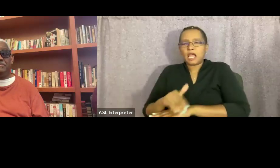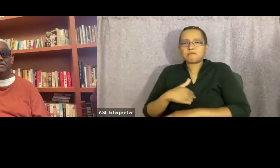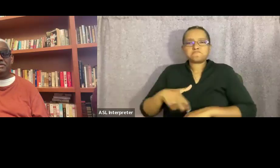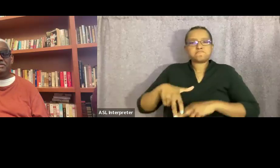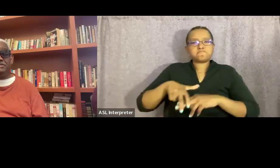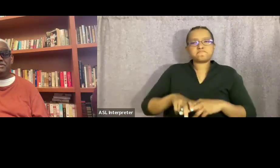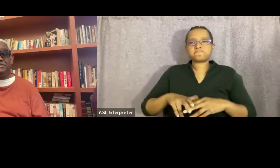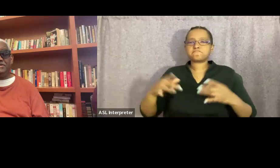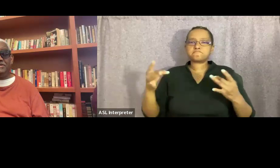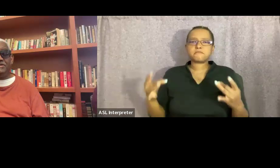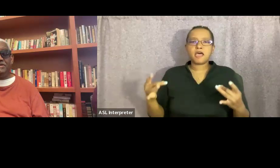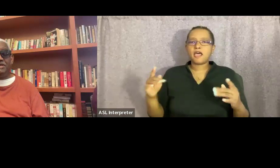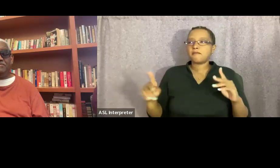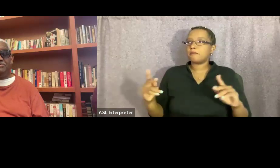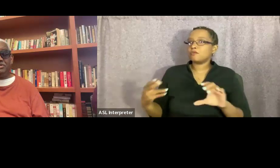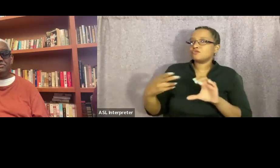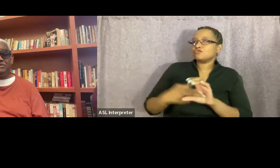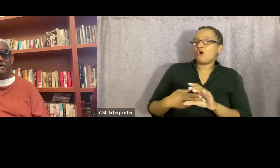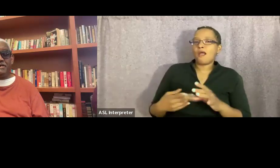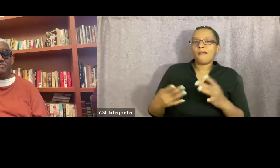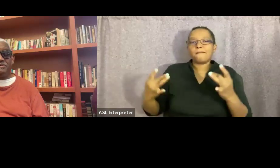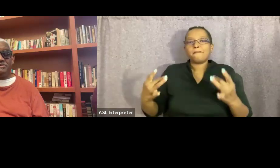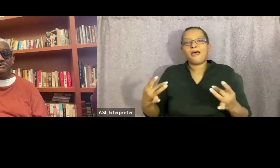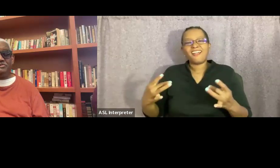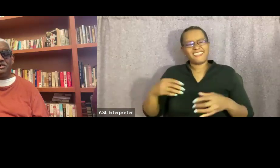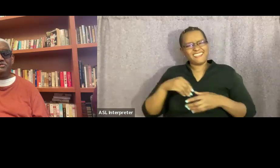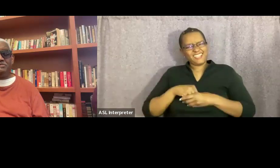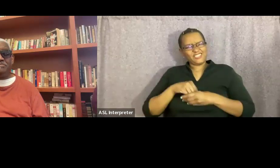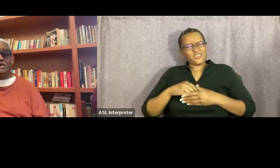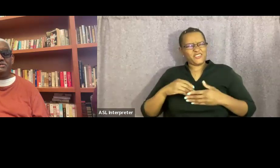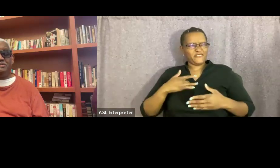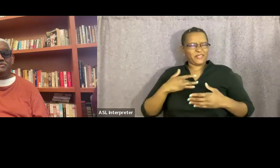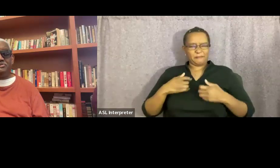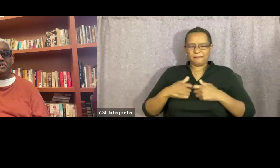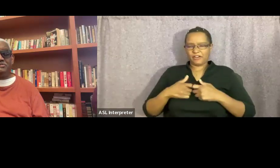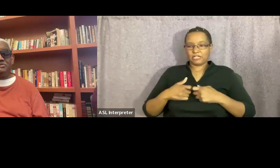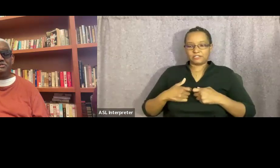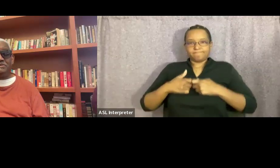and meditate and recharge their batteries and recharge their minds and recharge their